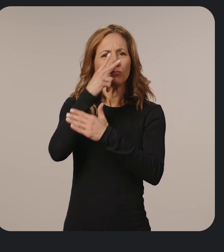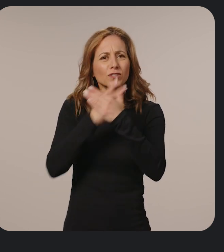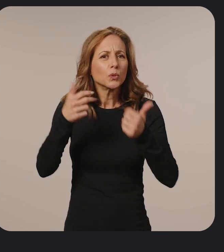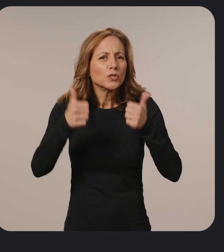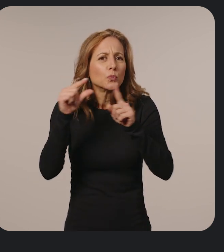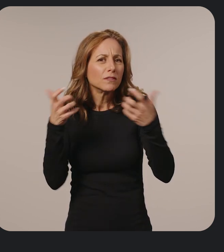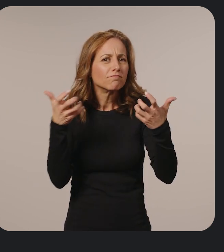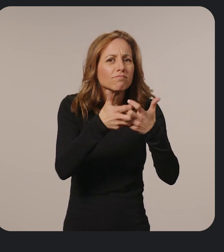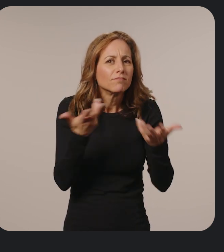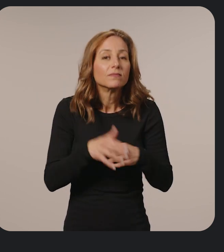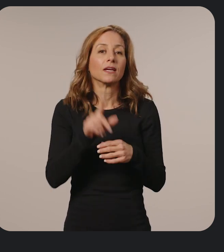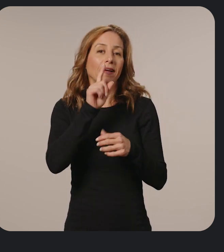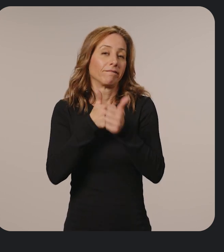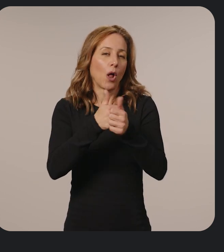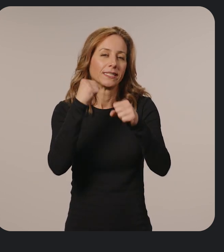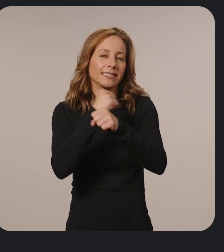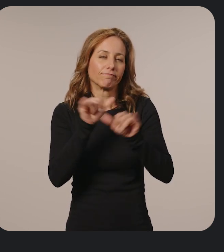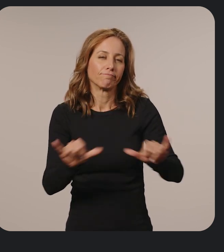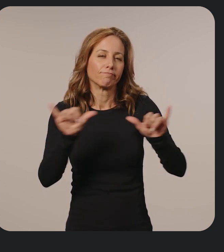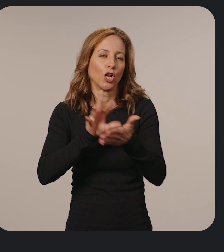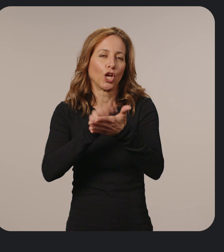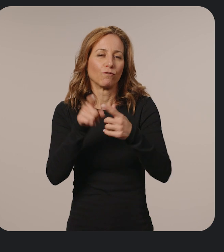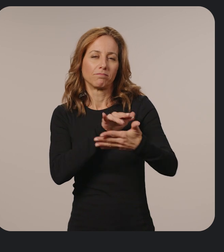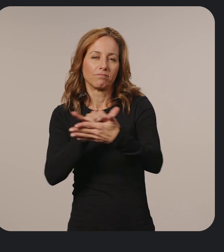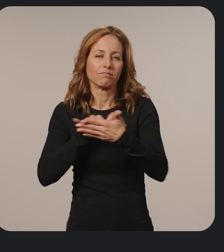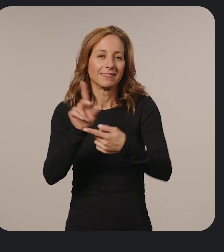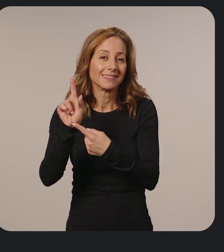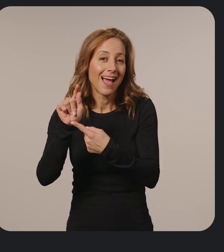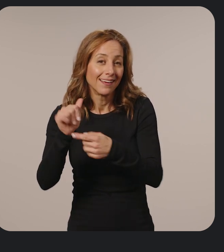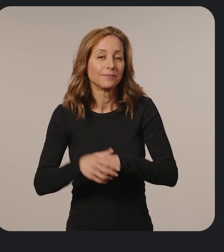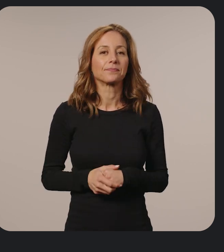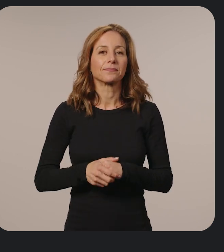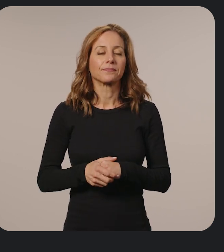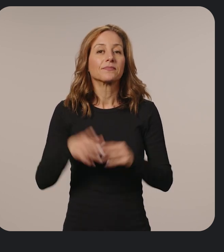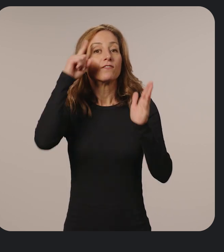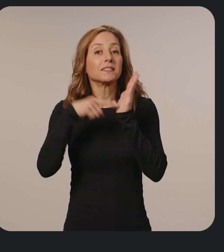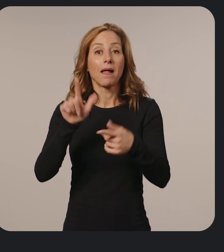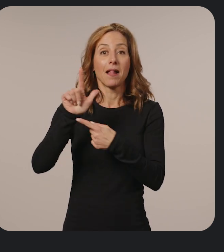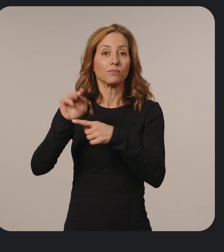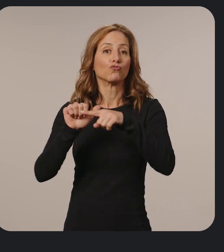are likely to follow based on statistical patterns it's learned from its training data? So for example, an LLM trained on poetry